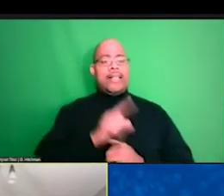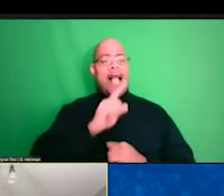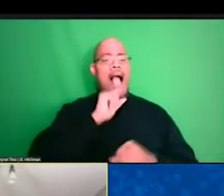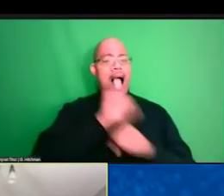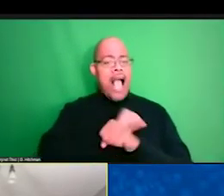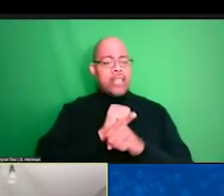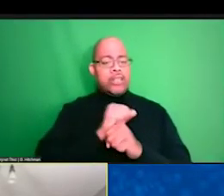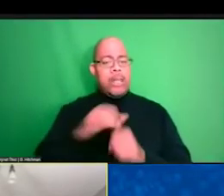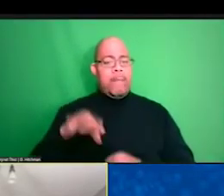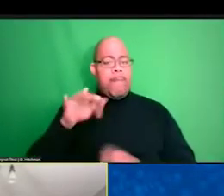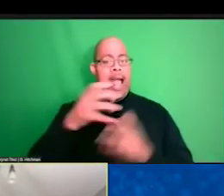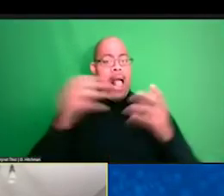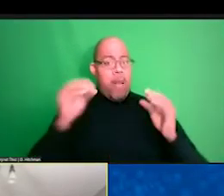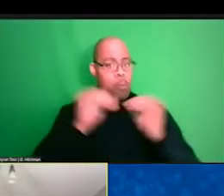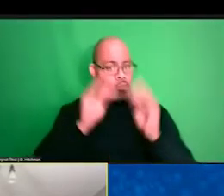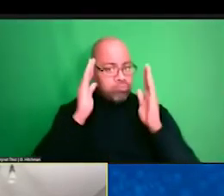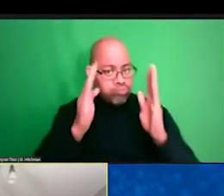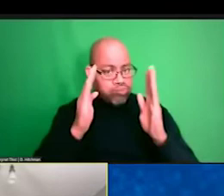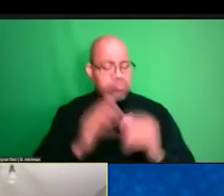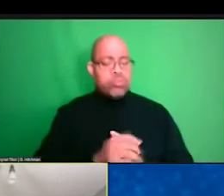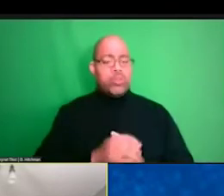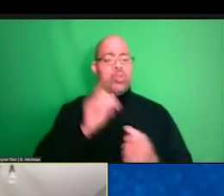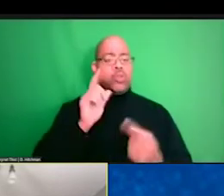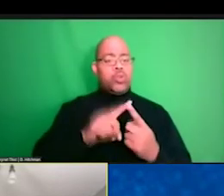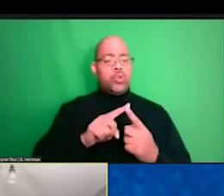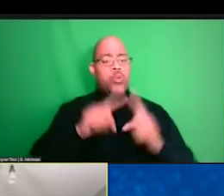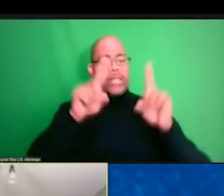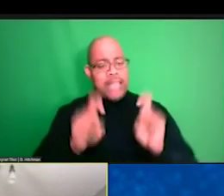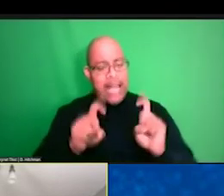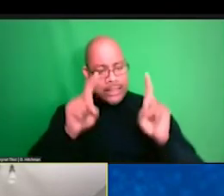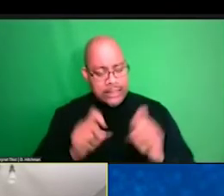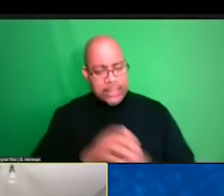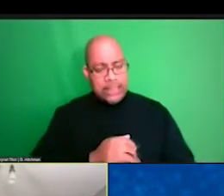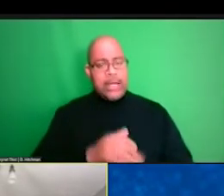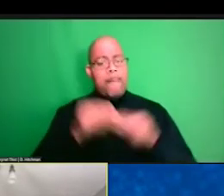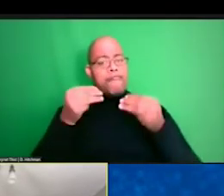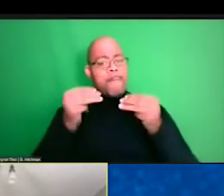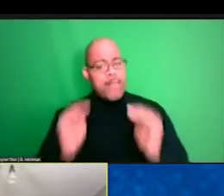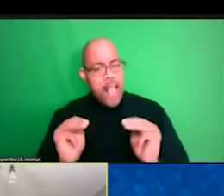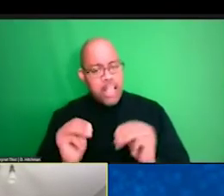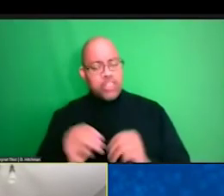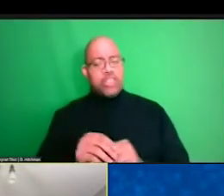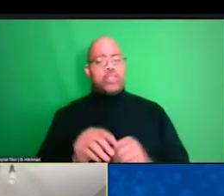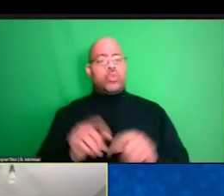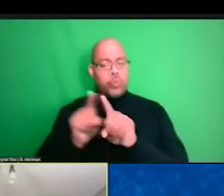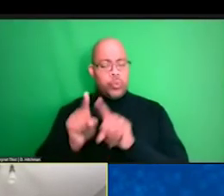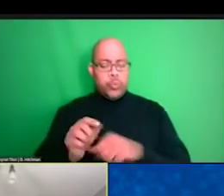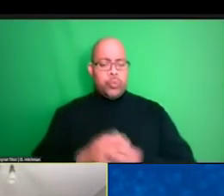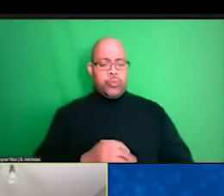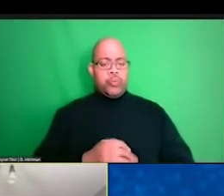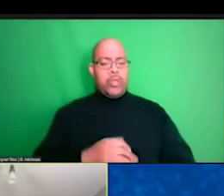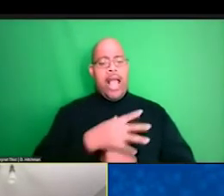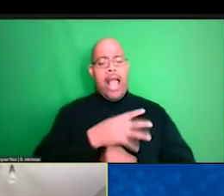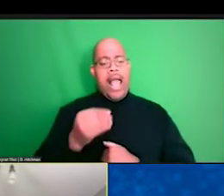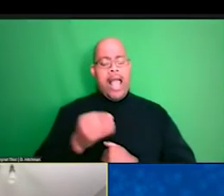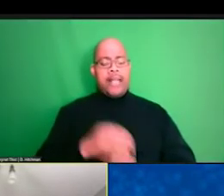lot more attention, for example, to testing methodologies and all that. And I think in